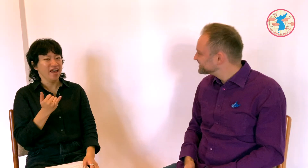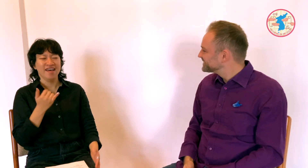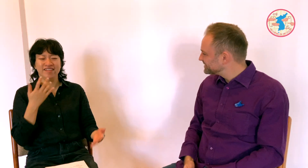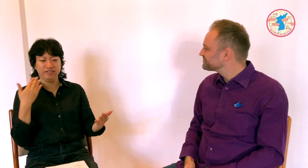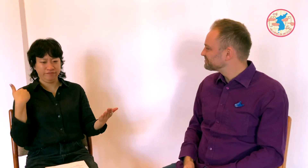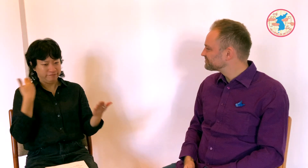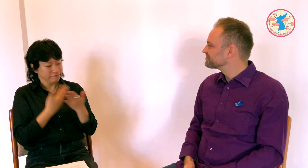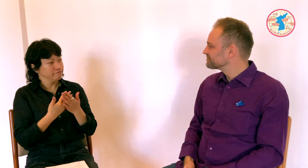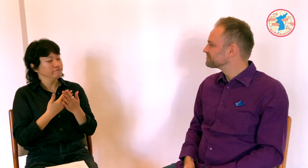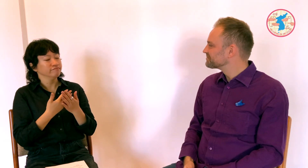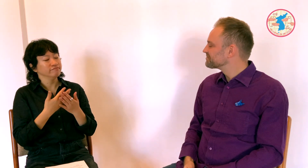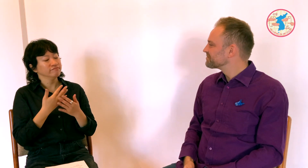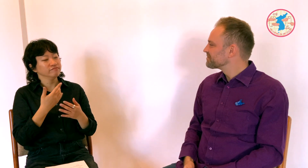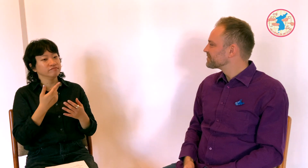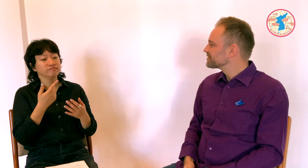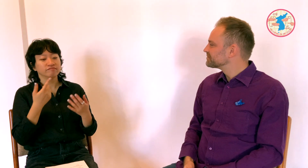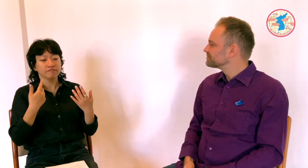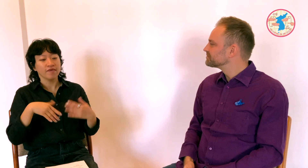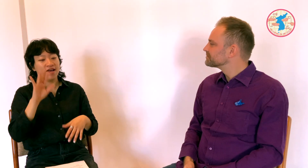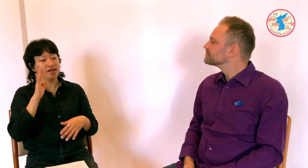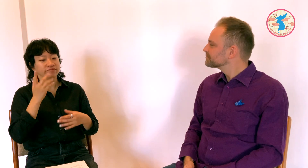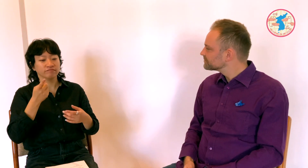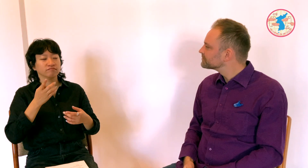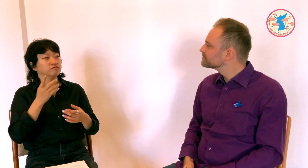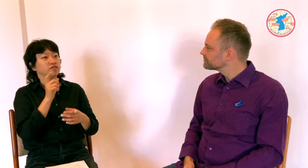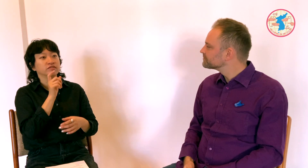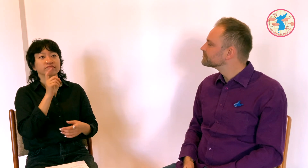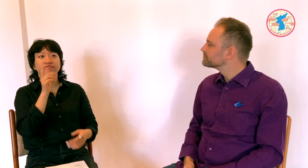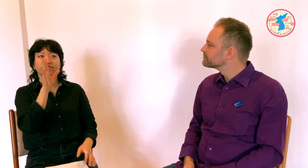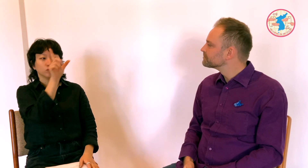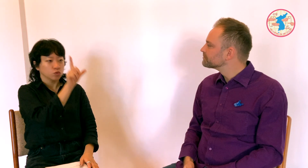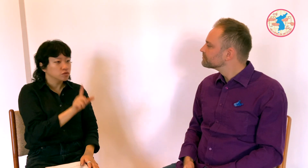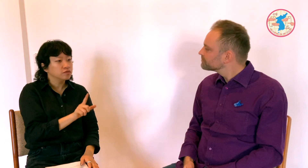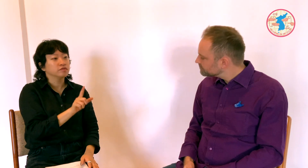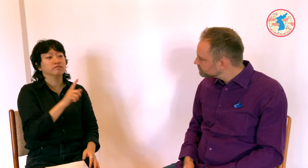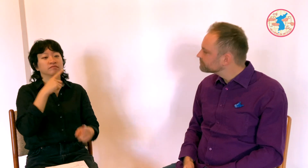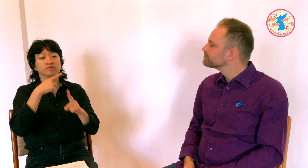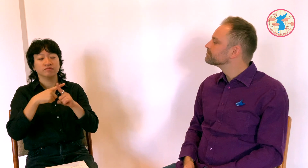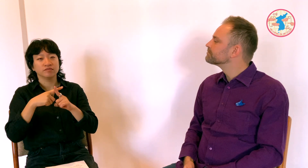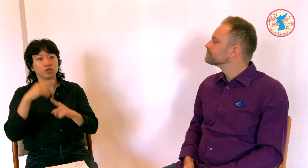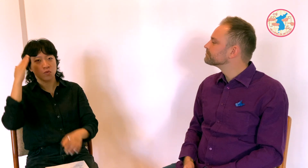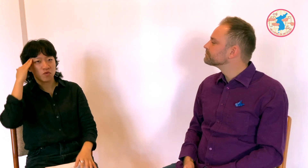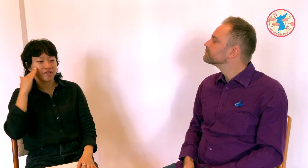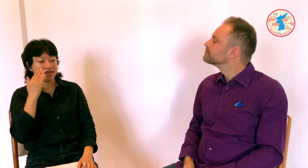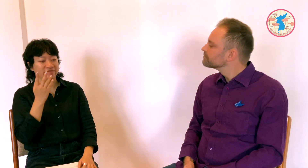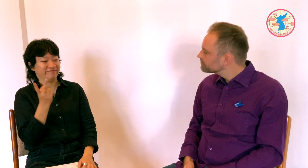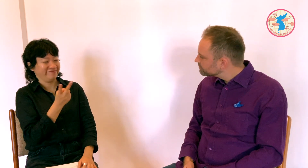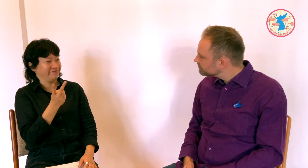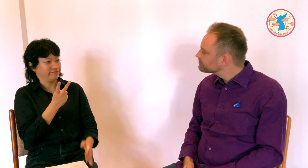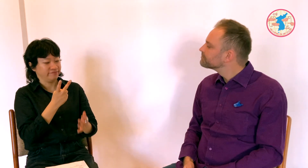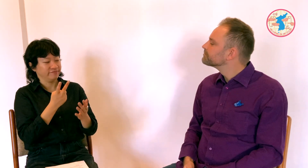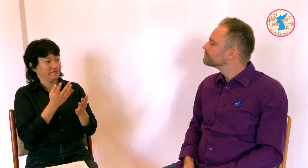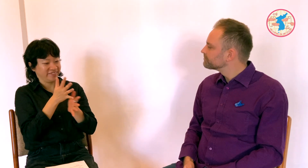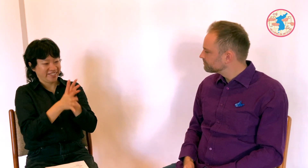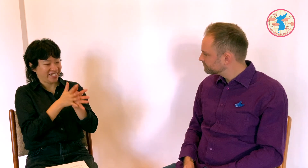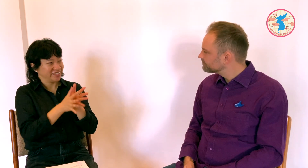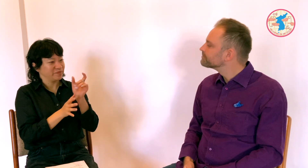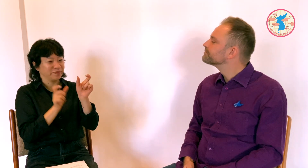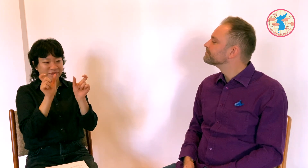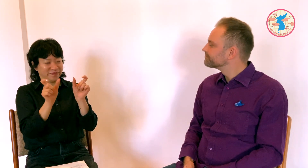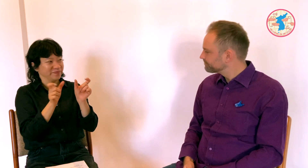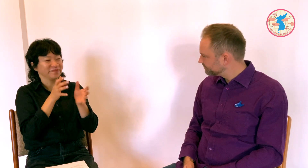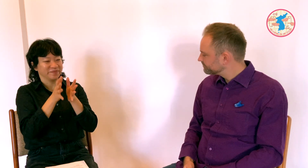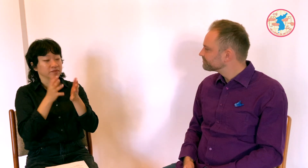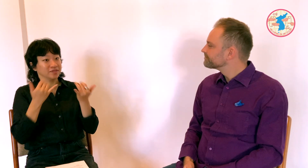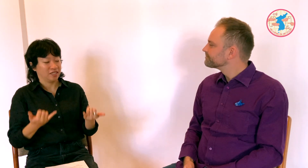Hyemi: In our previous episodes, we compared similarities & differences in North Korean (Sonmal) & South Korean (Suhwa) sign languages.